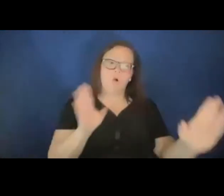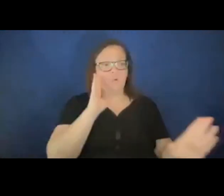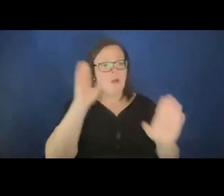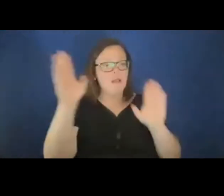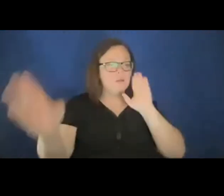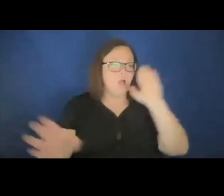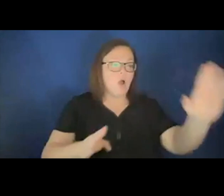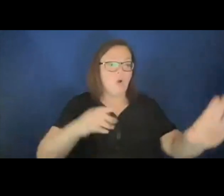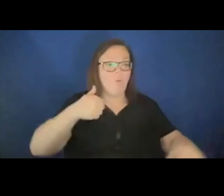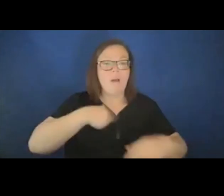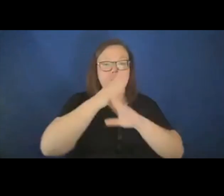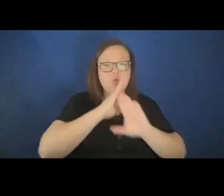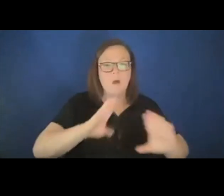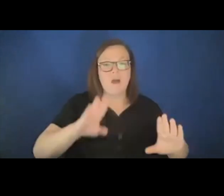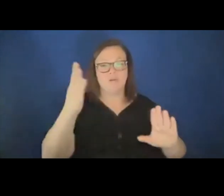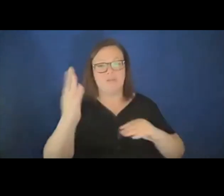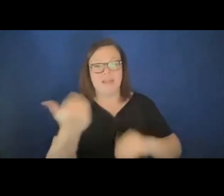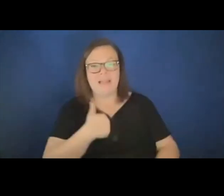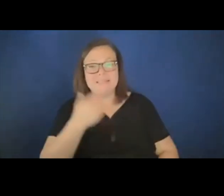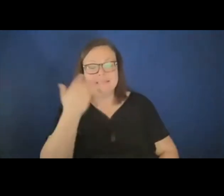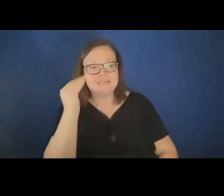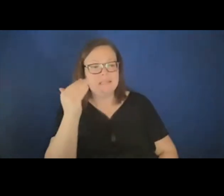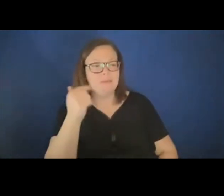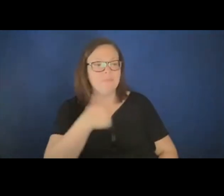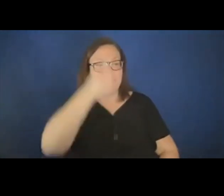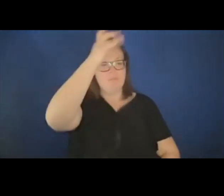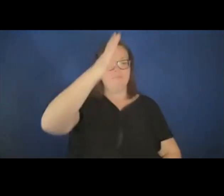I’m quieter than I seem. I’m a man in a suit.